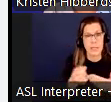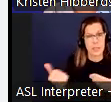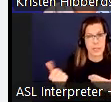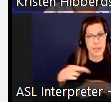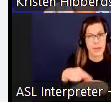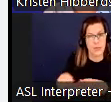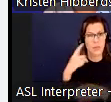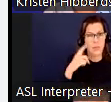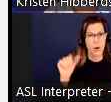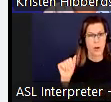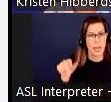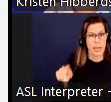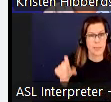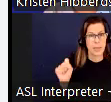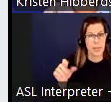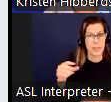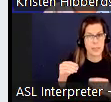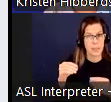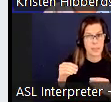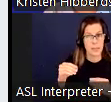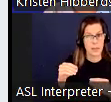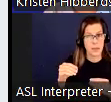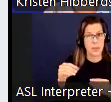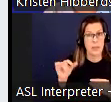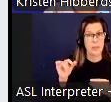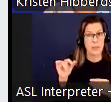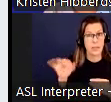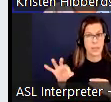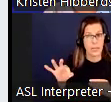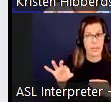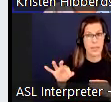their investigative or Protective Services and nursing facilities.